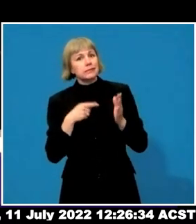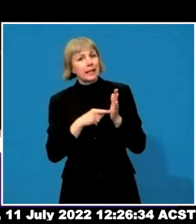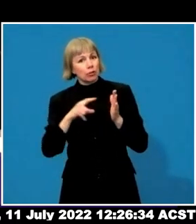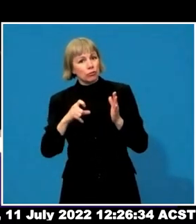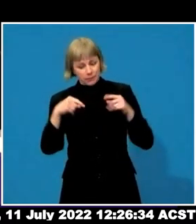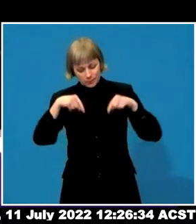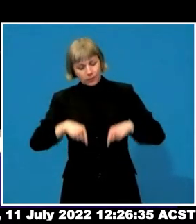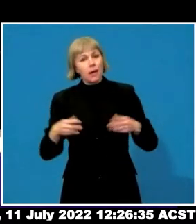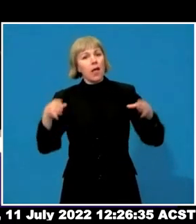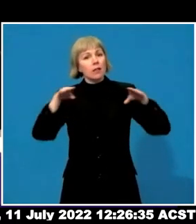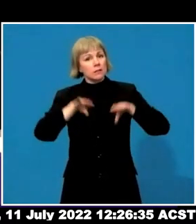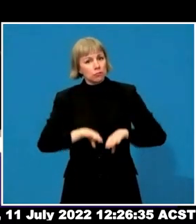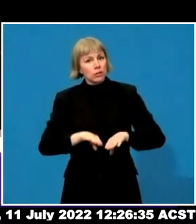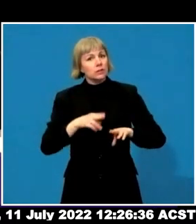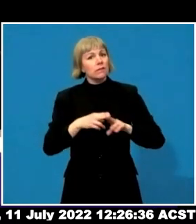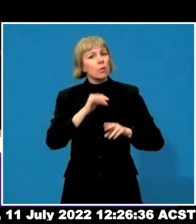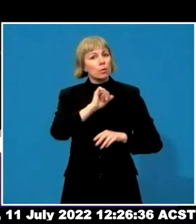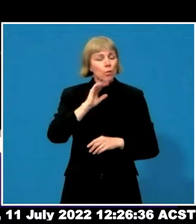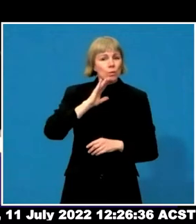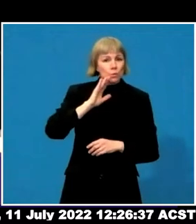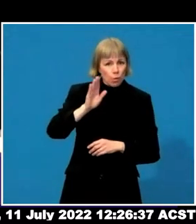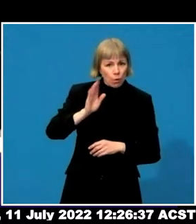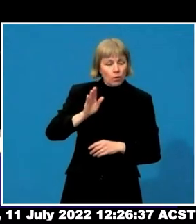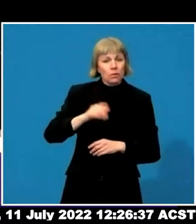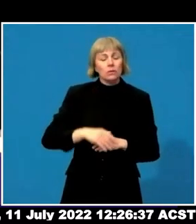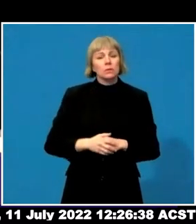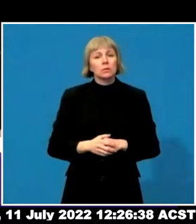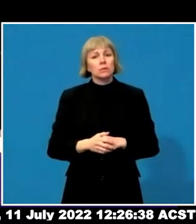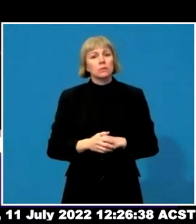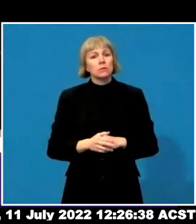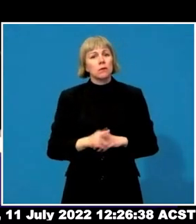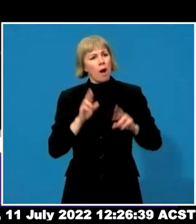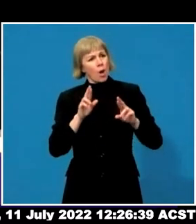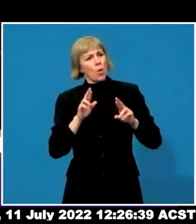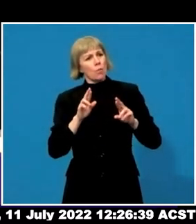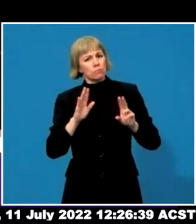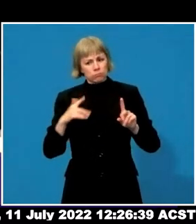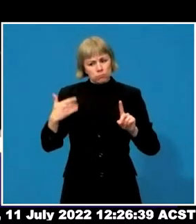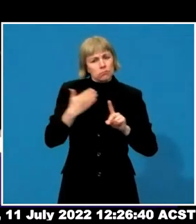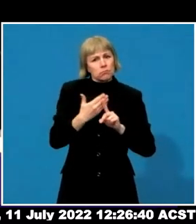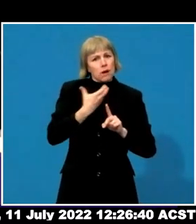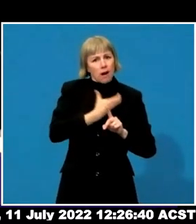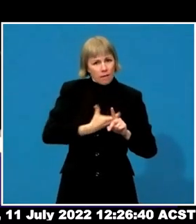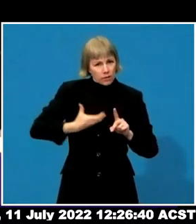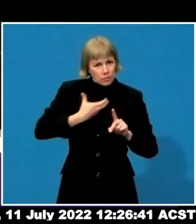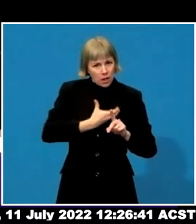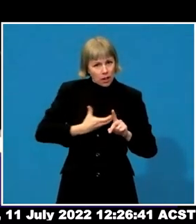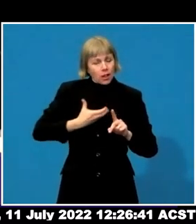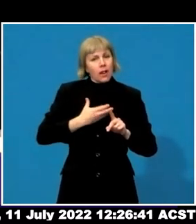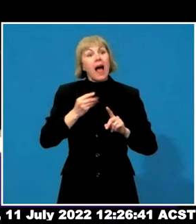give evidence. I hope that your trip here was comfortable, and I hope your trip back will be very comfortable as well.